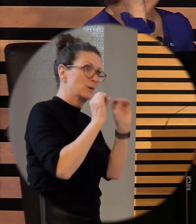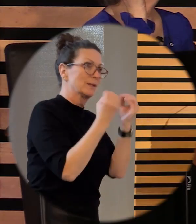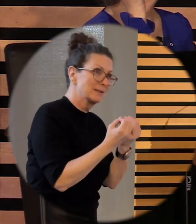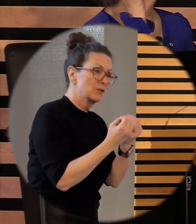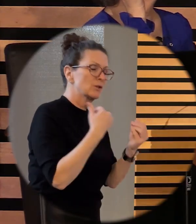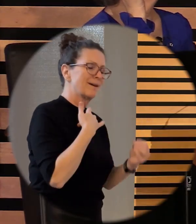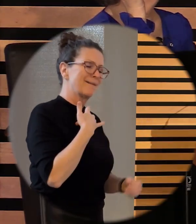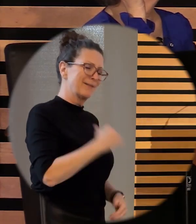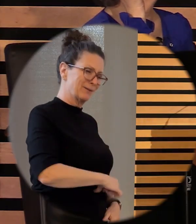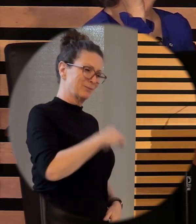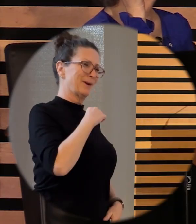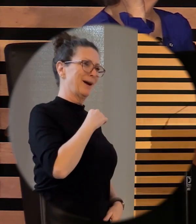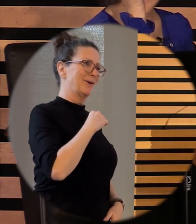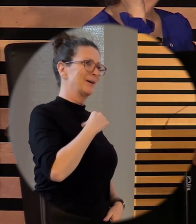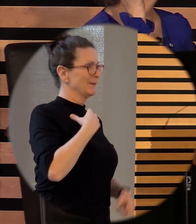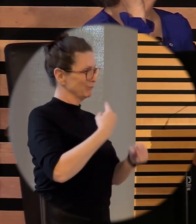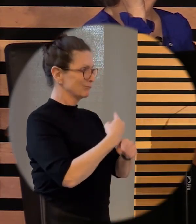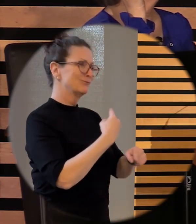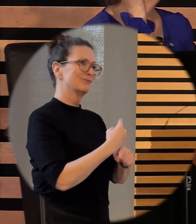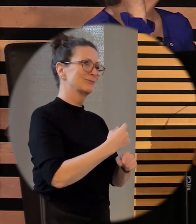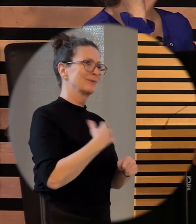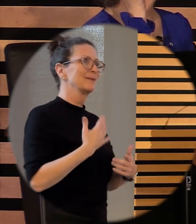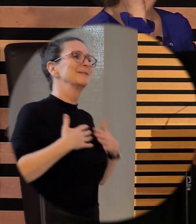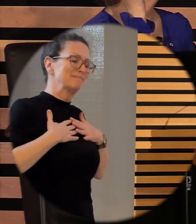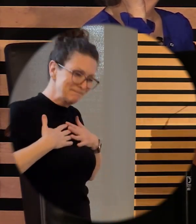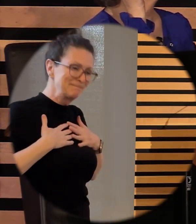they are afforded the dignity and rights they are entitled to in law and they are